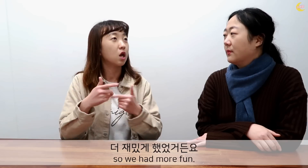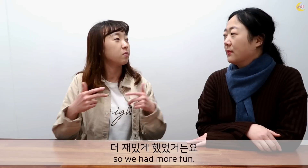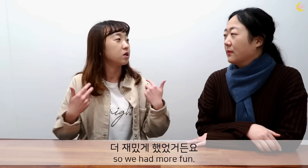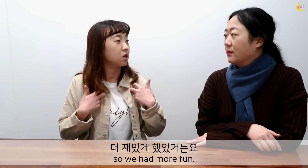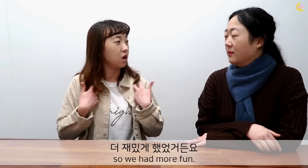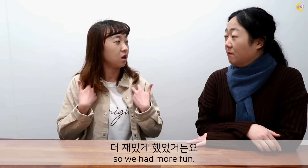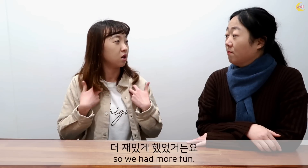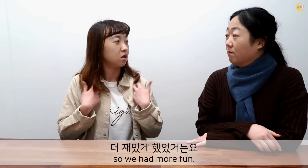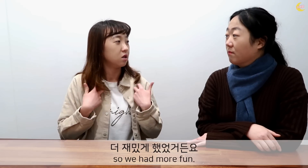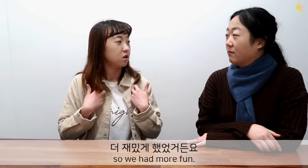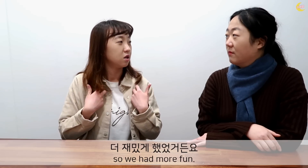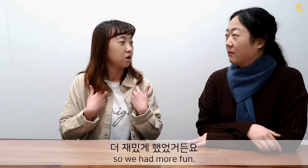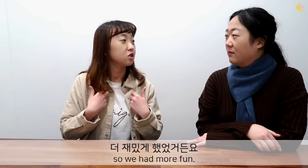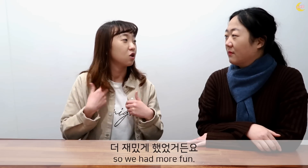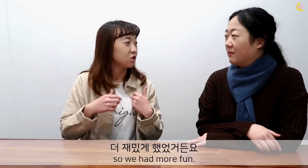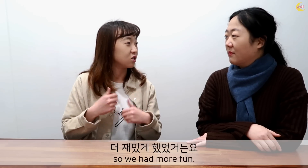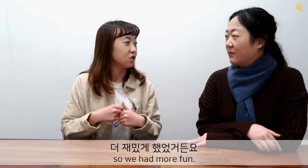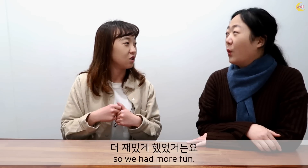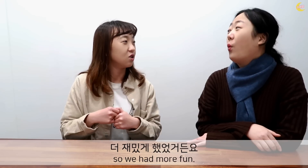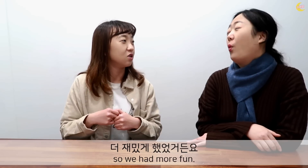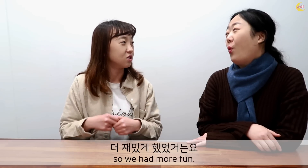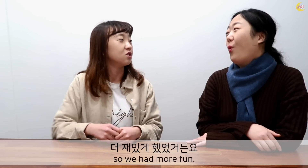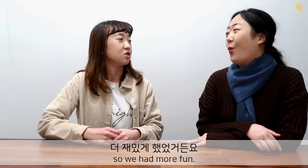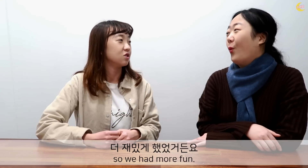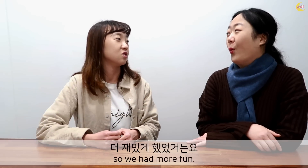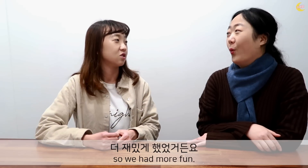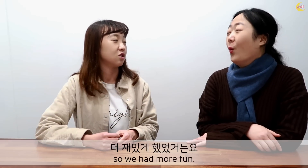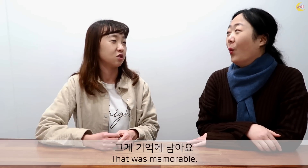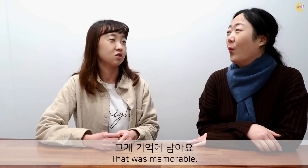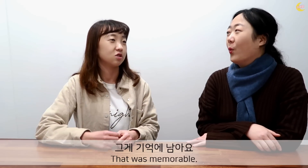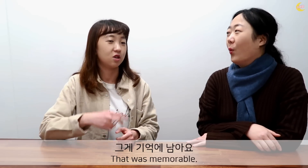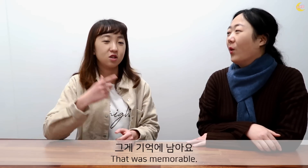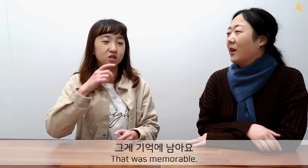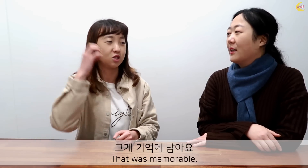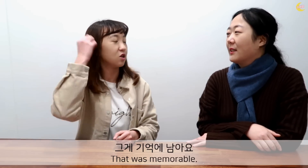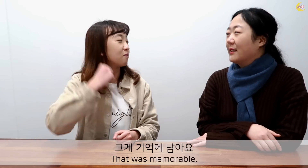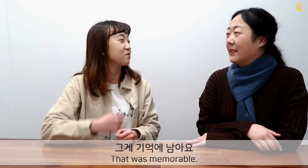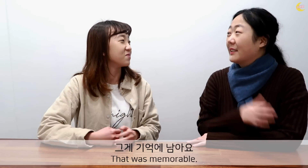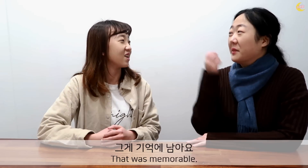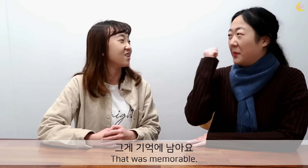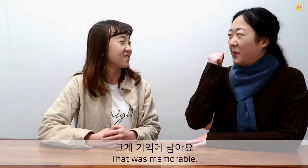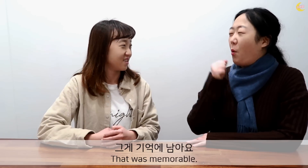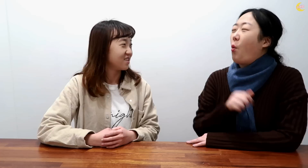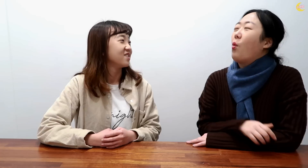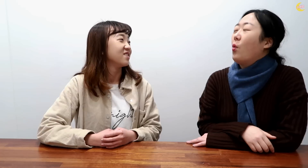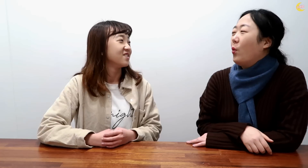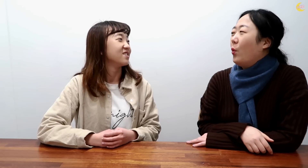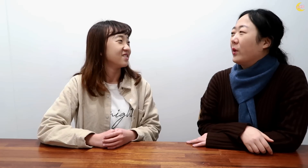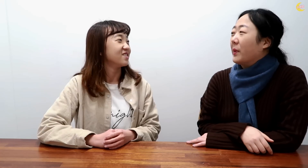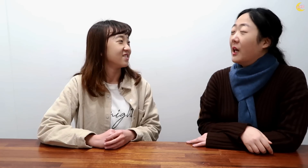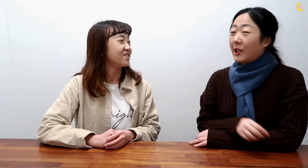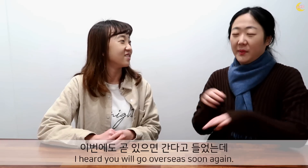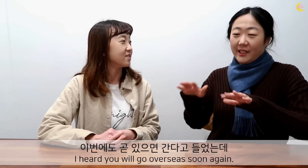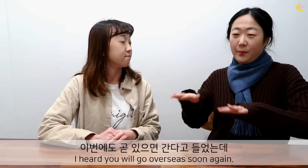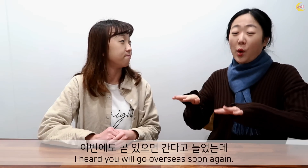so we had more fun. That was memorable.